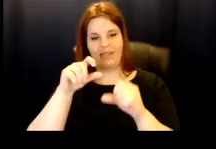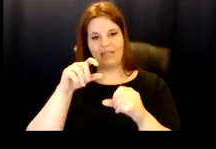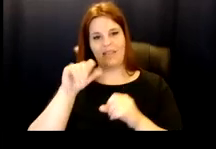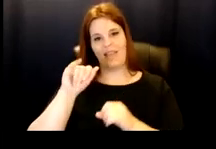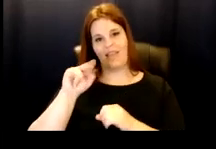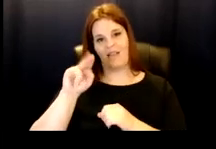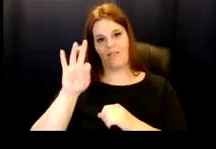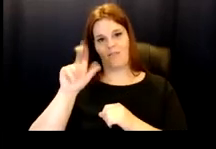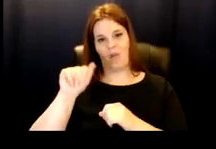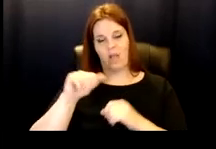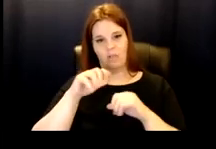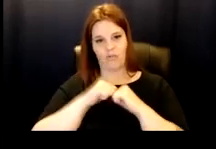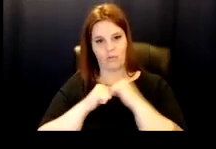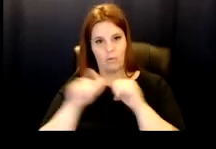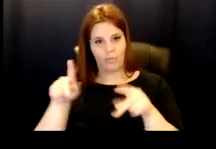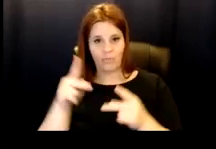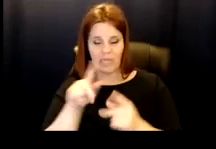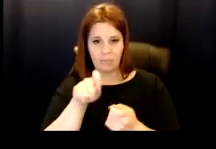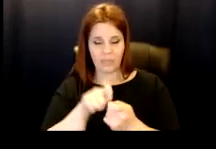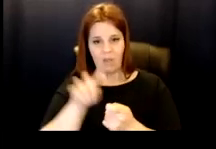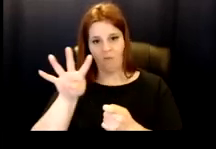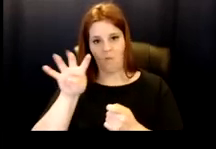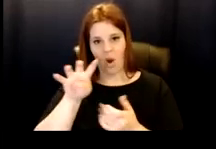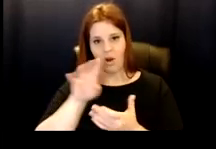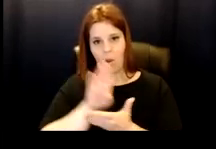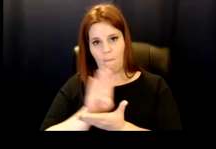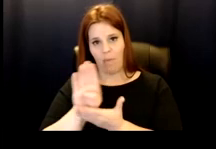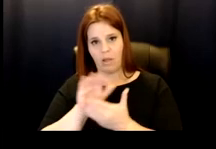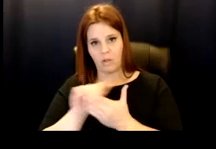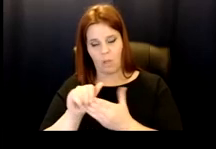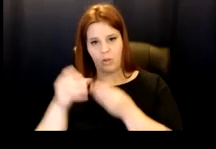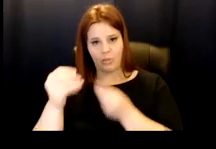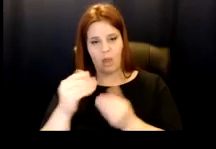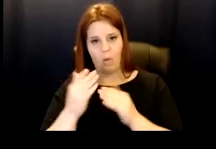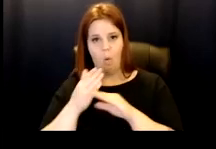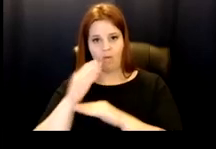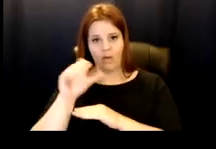and specifically the $400 billion to be spent over 10 years that would support home and